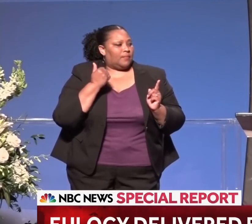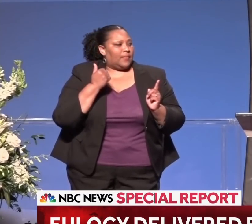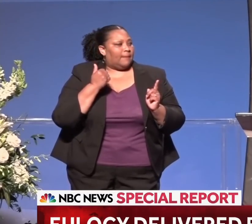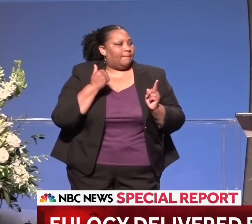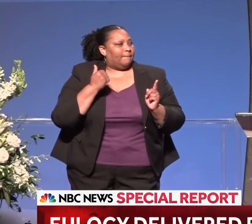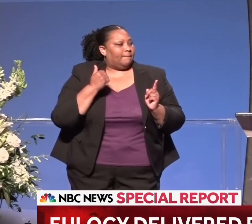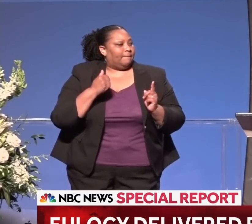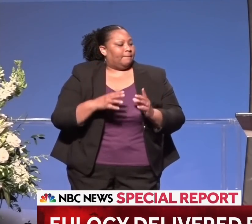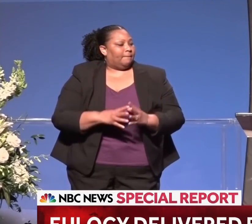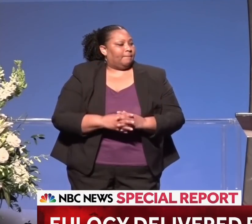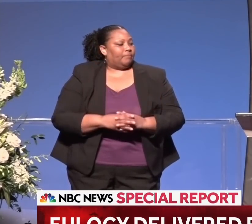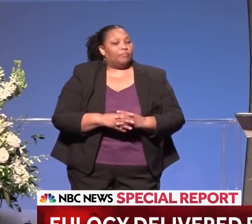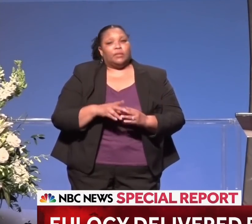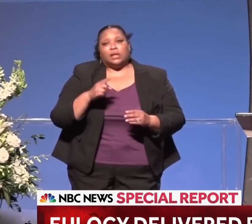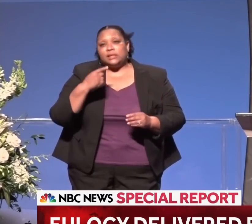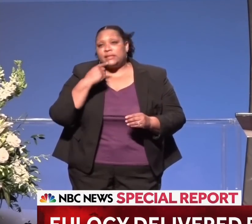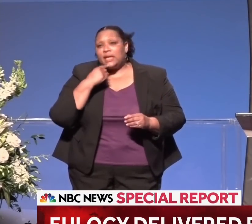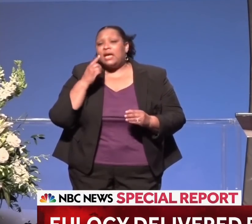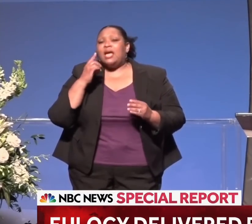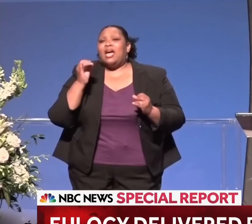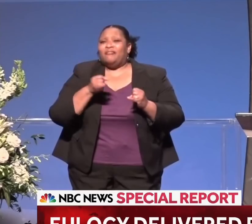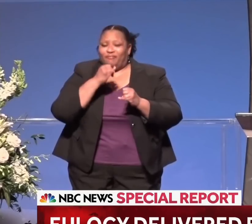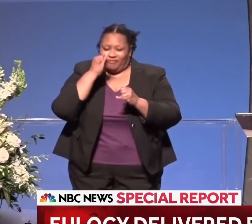I’M CATCHING UP WITH MYSELF.